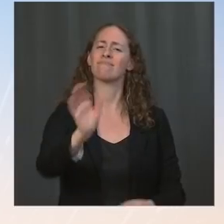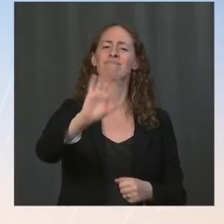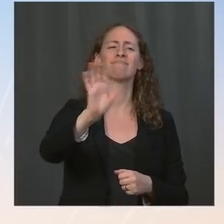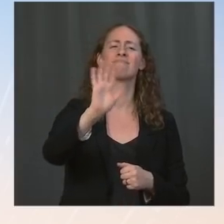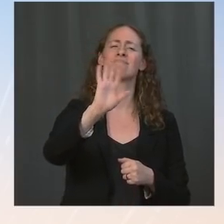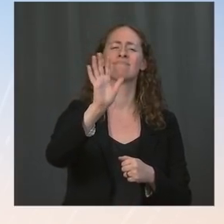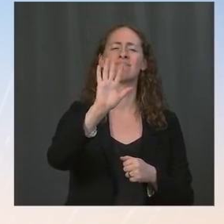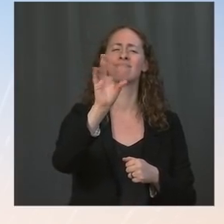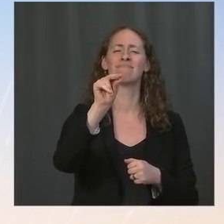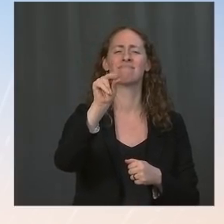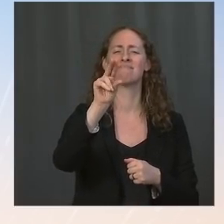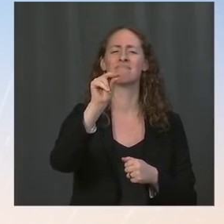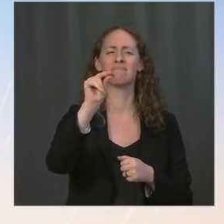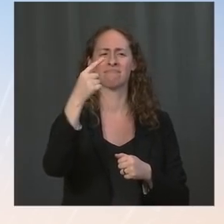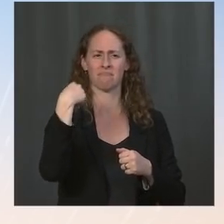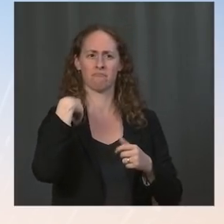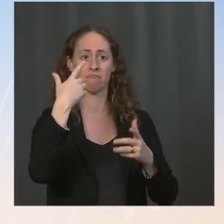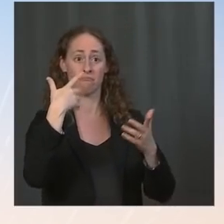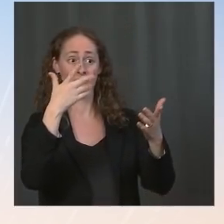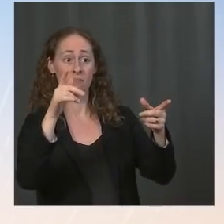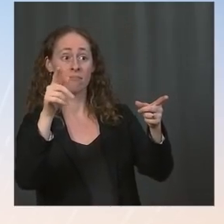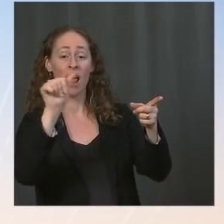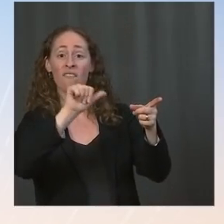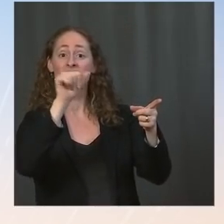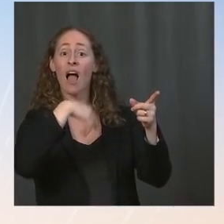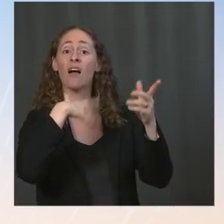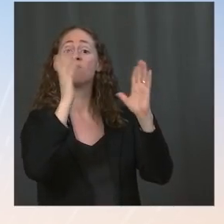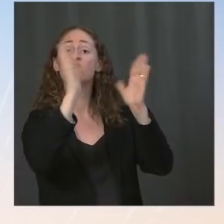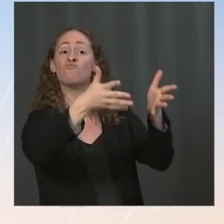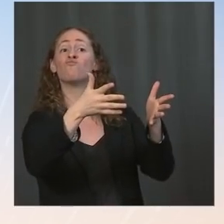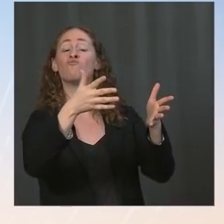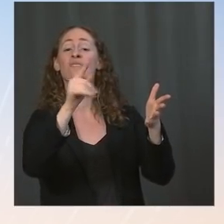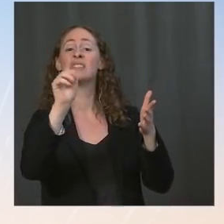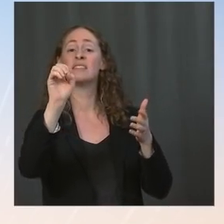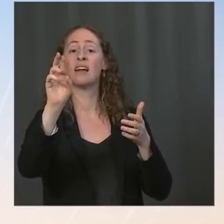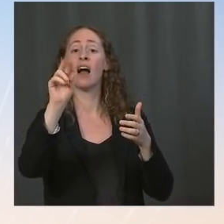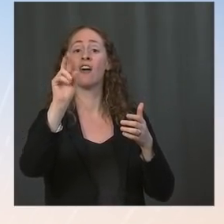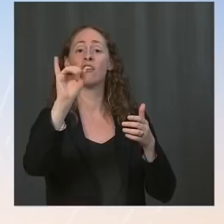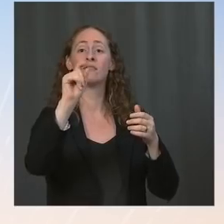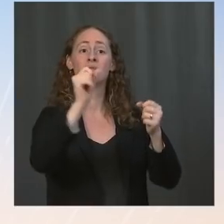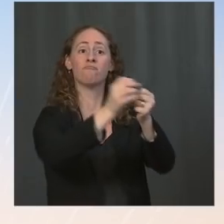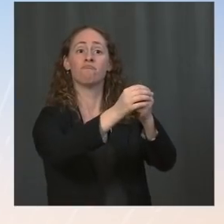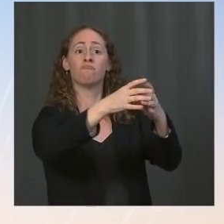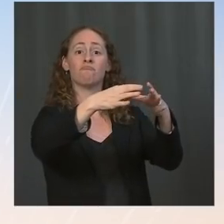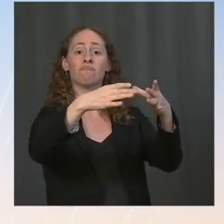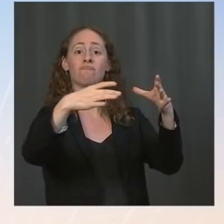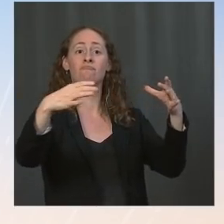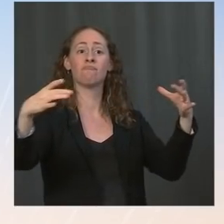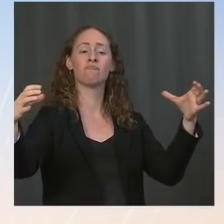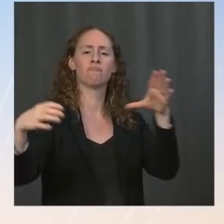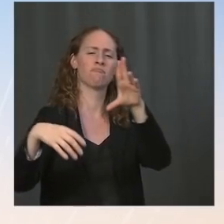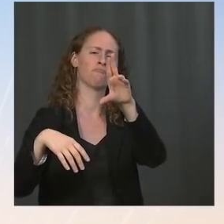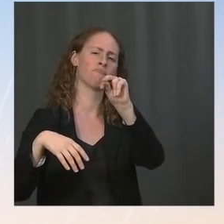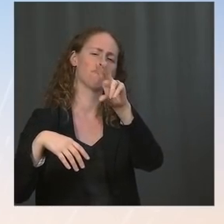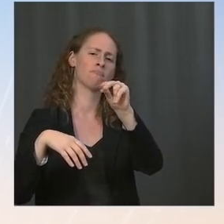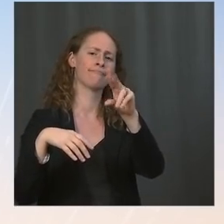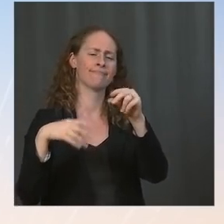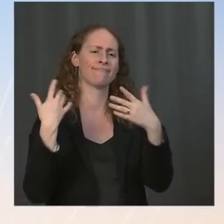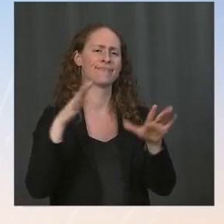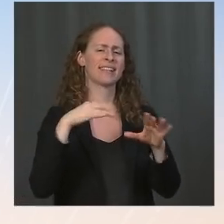in Afghanistan or any terrorist organization. That continues to be the President's commitment, and his order to his U.S. military over the past several days